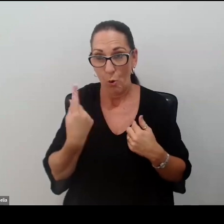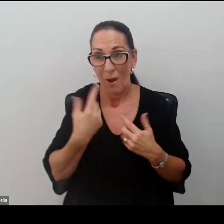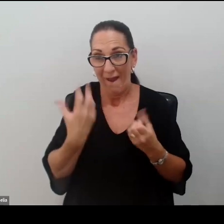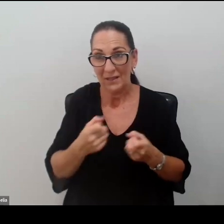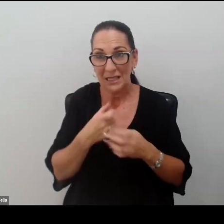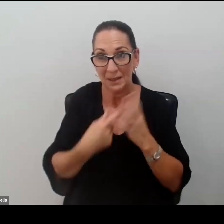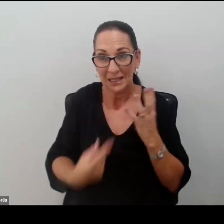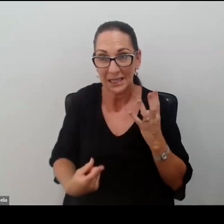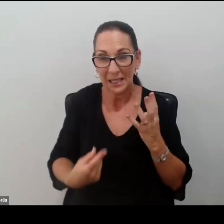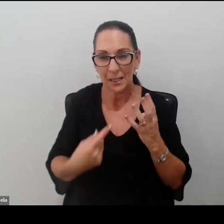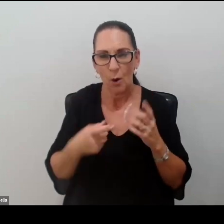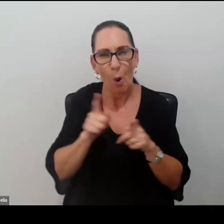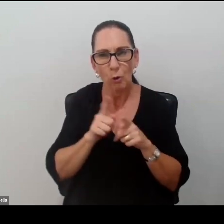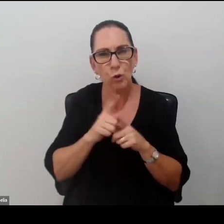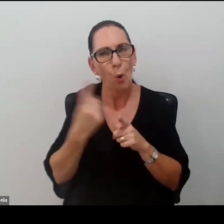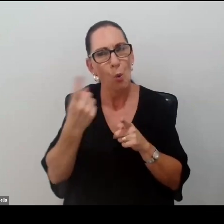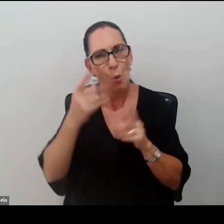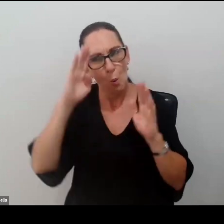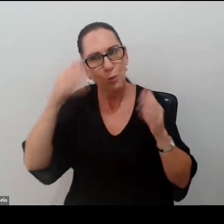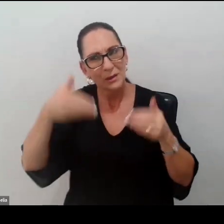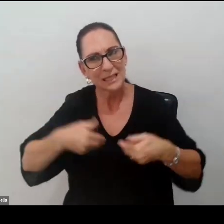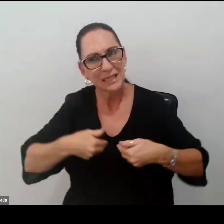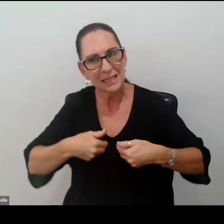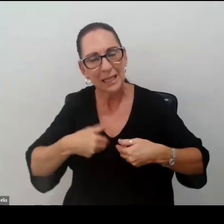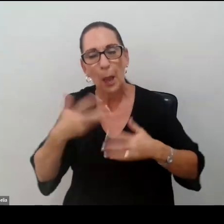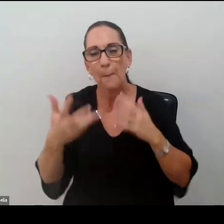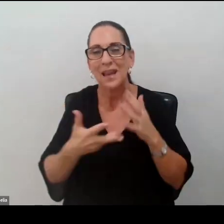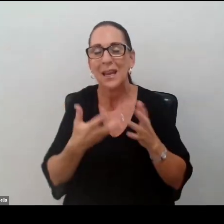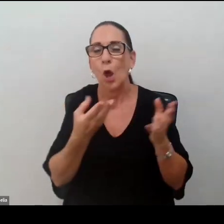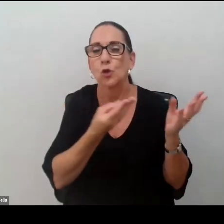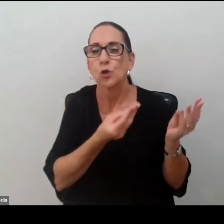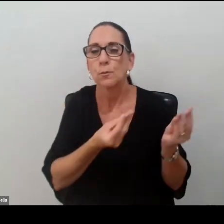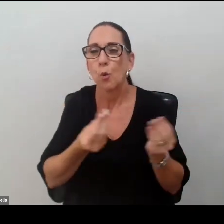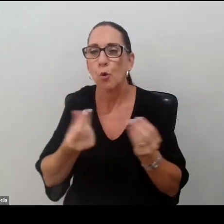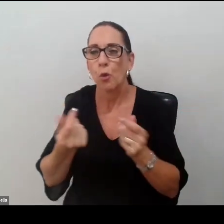people who are also autistic, are smoothly transitioned into a lifetime of segregation,